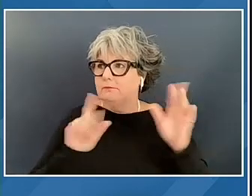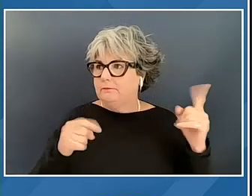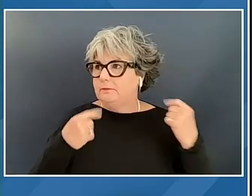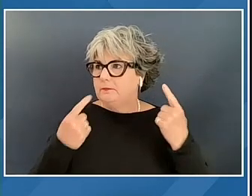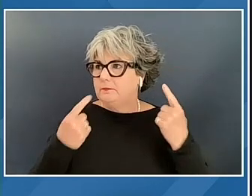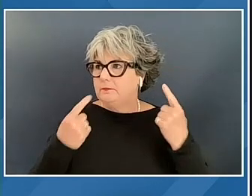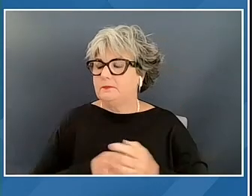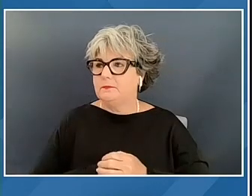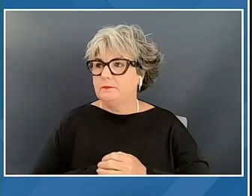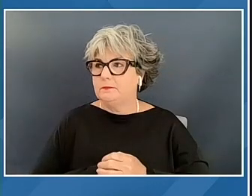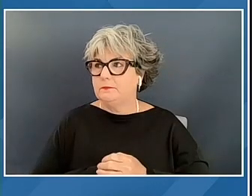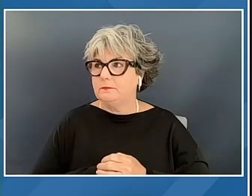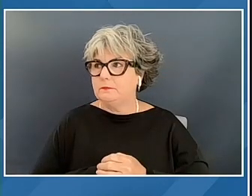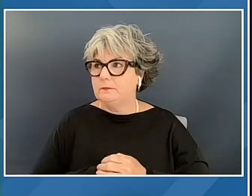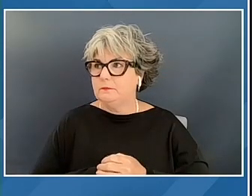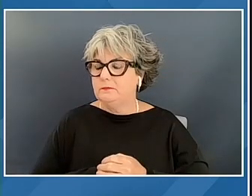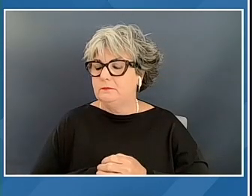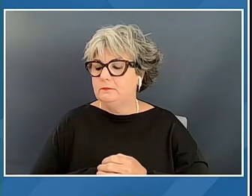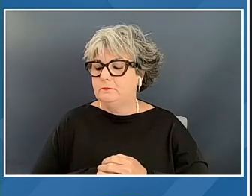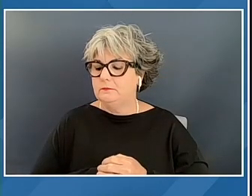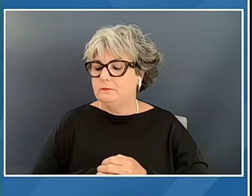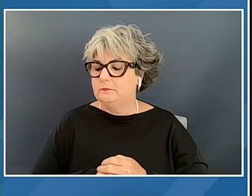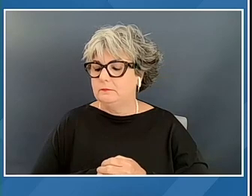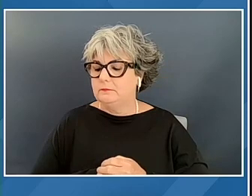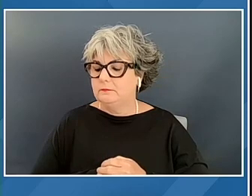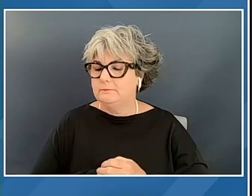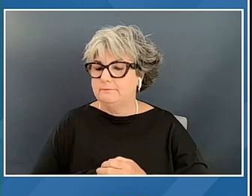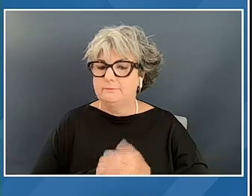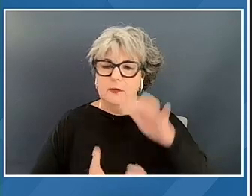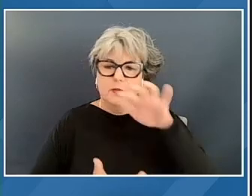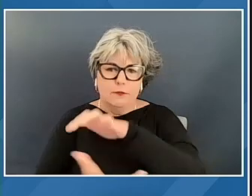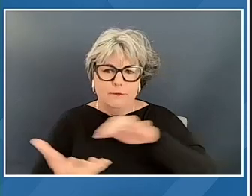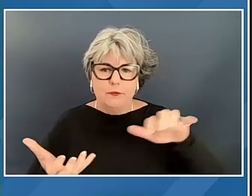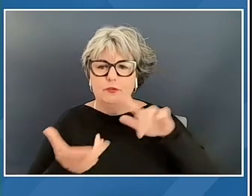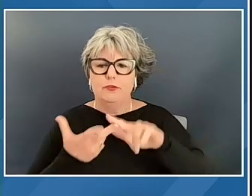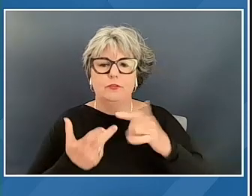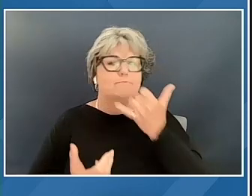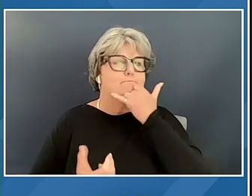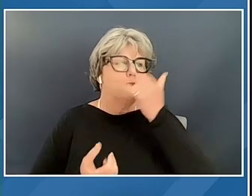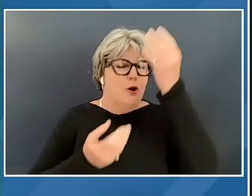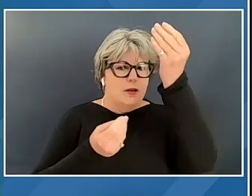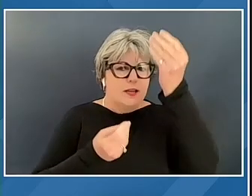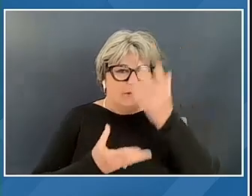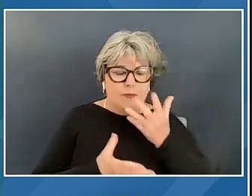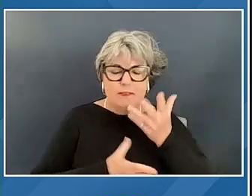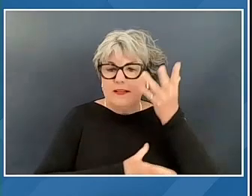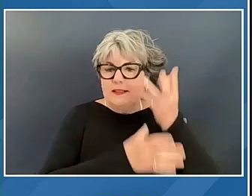Confusion, misinformation, lack of information. If you think that that all is